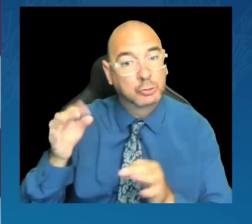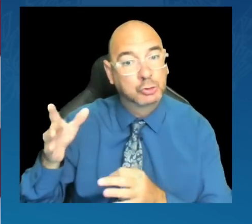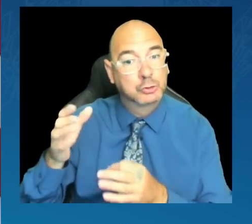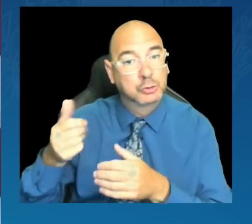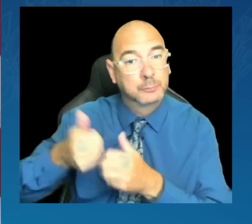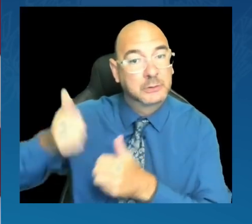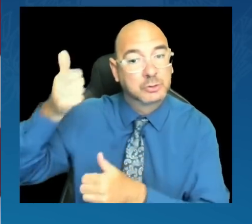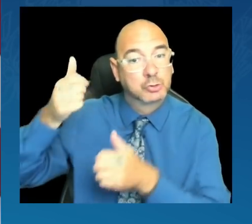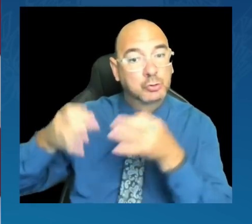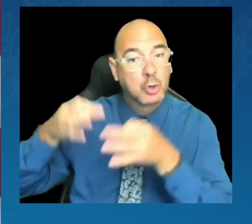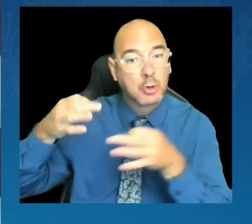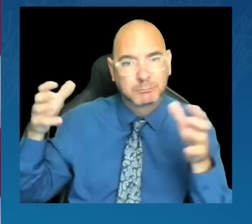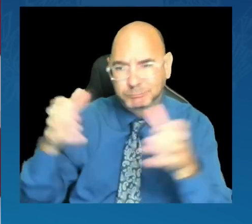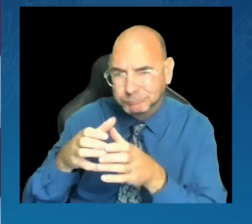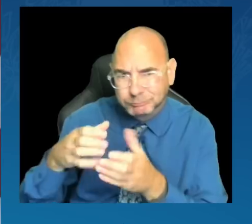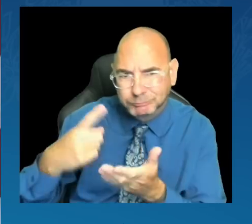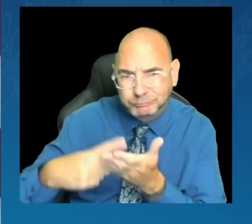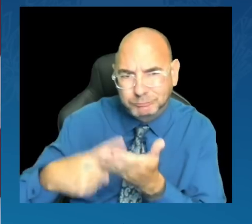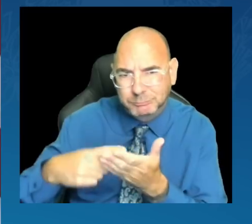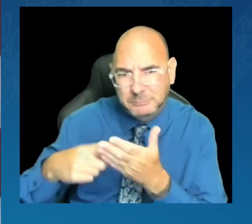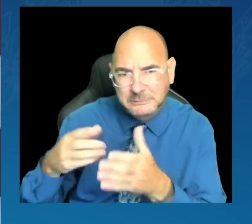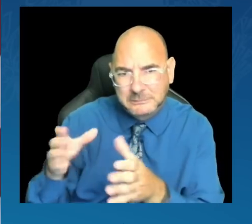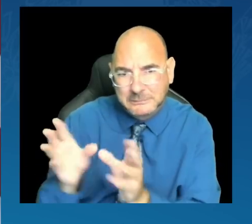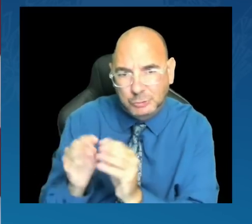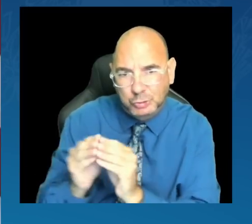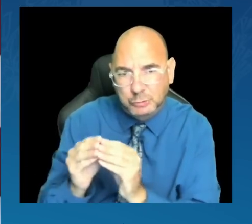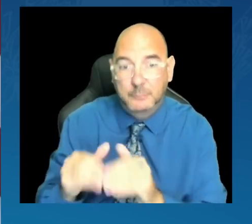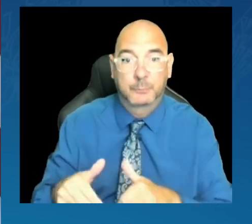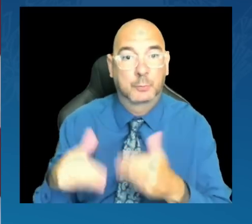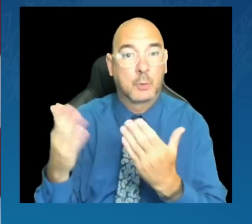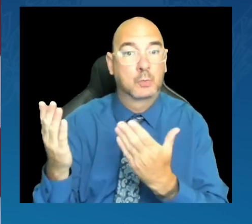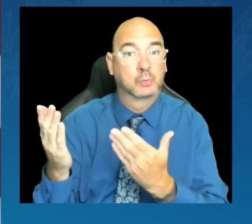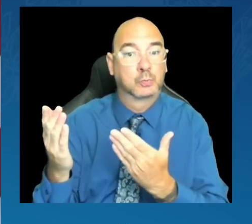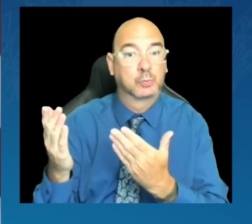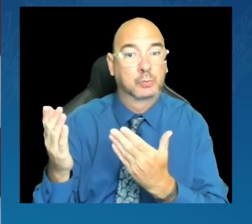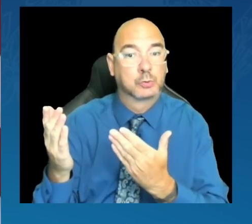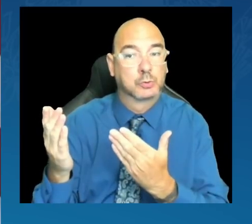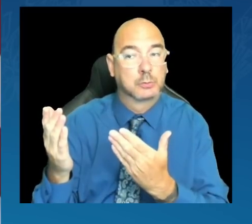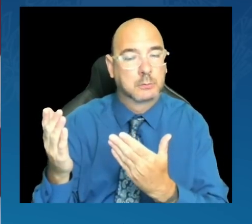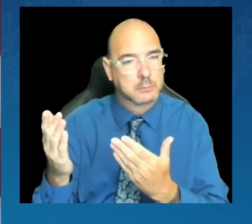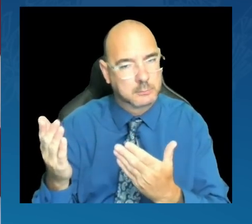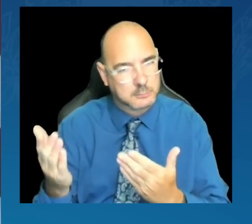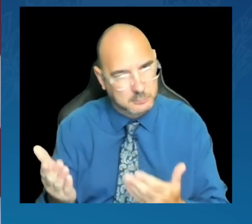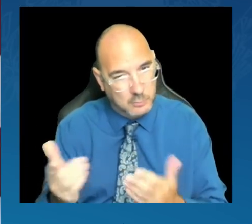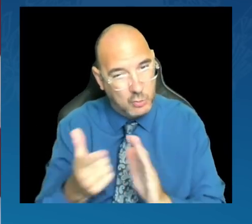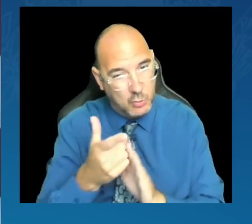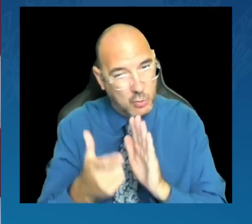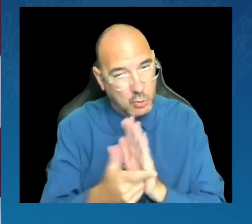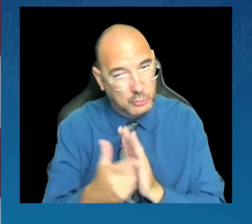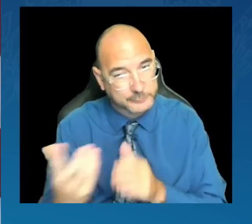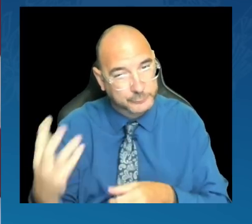to propose a law that includes, based on what is being proposed,